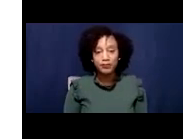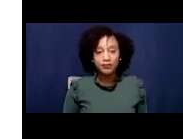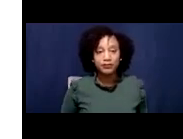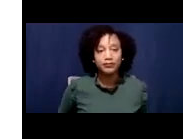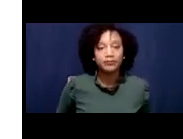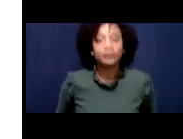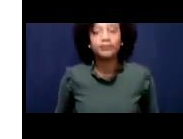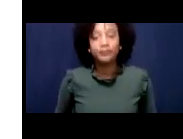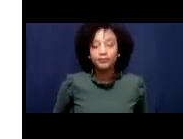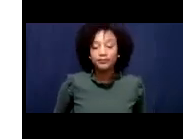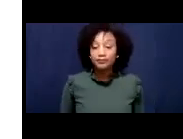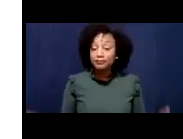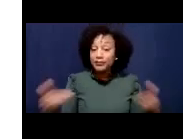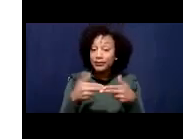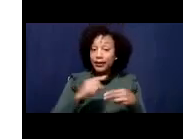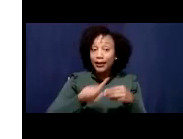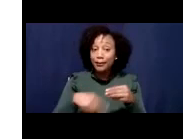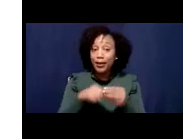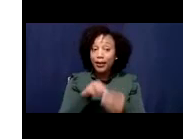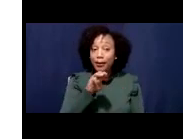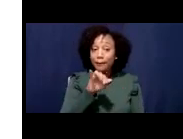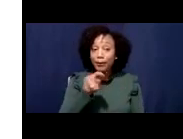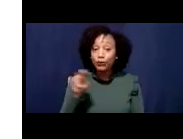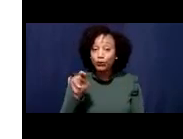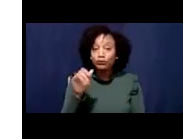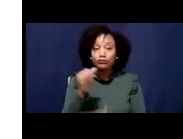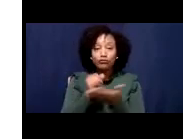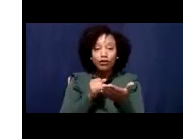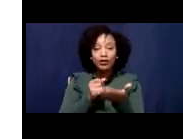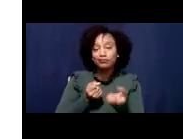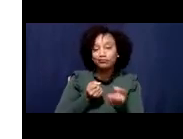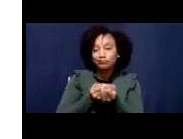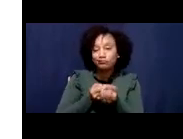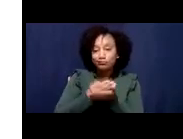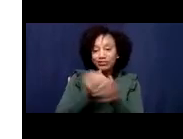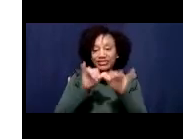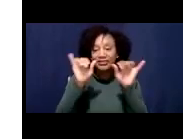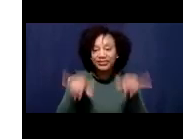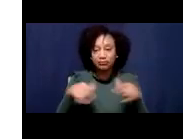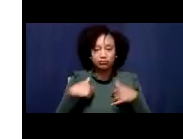This slide is about the Minnesota State arts funding system. I will give a quick overview of that